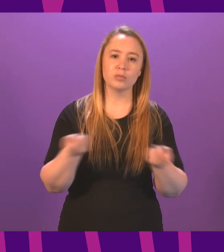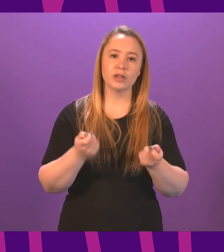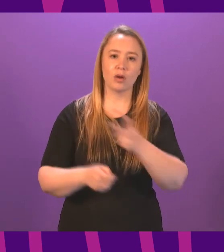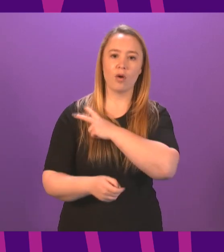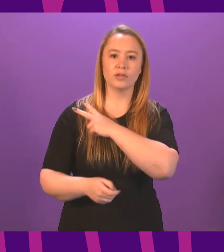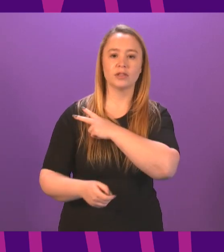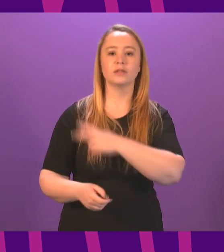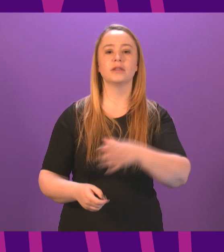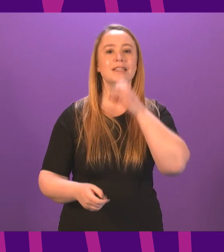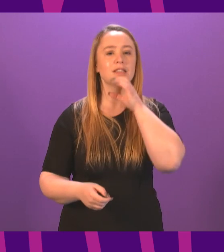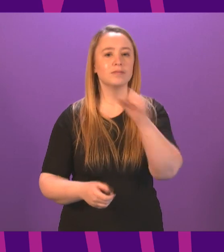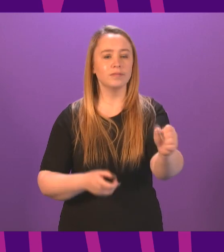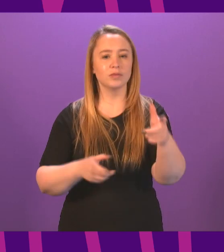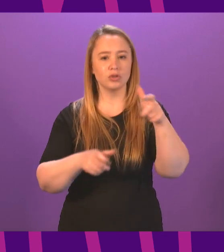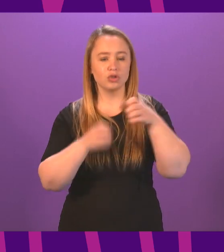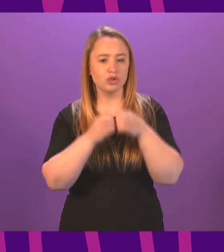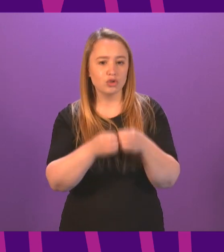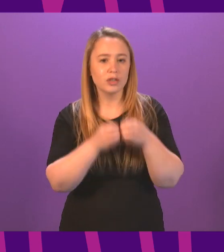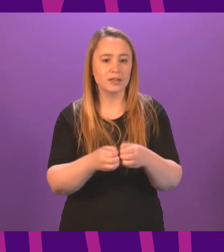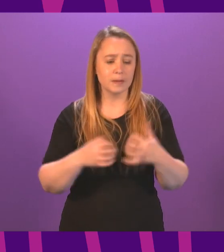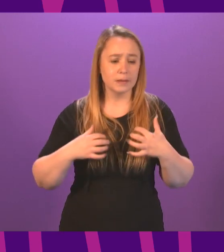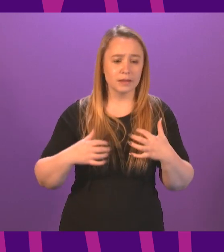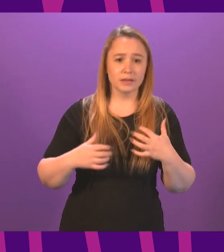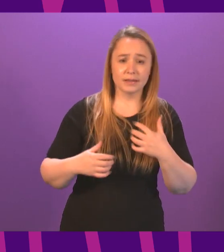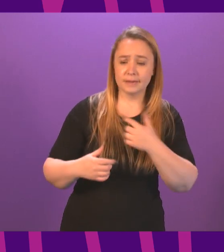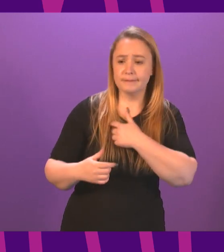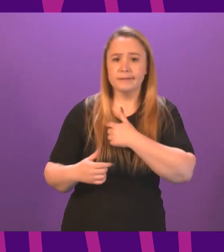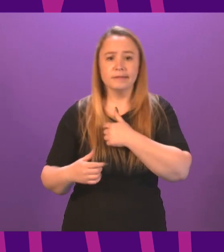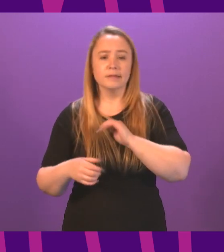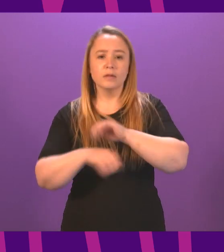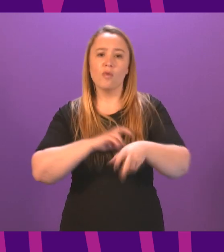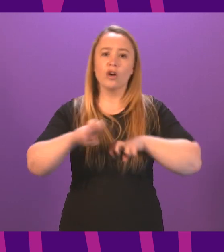about Christmas travel plans. It is not easy to get home to the northern isles; it is expensive,